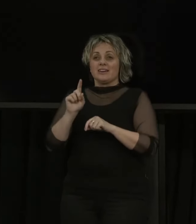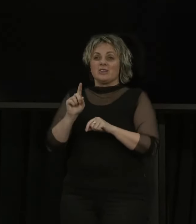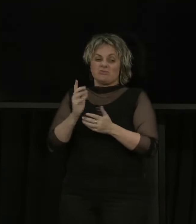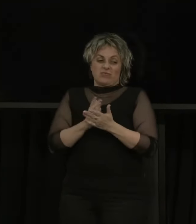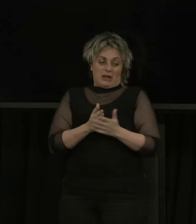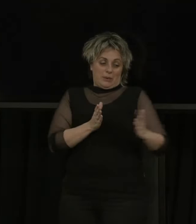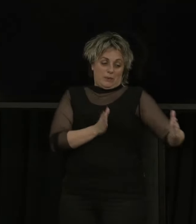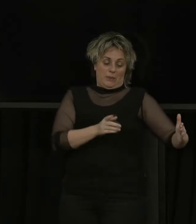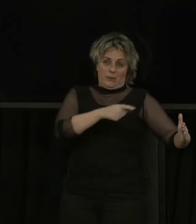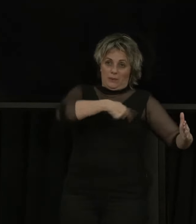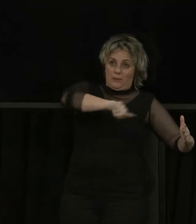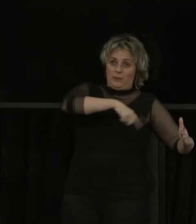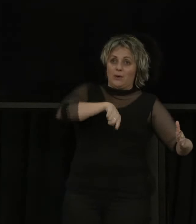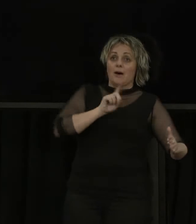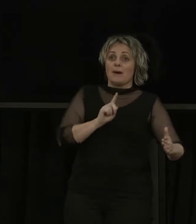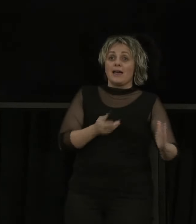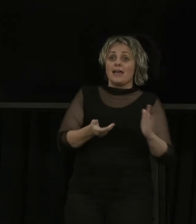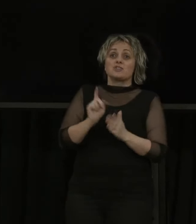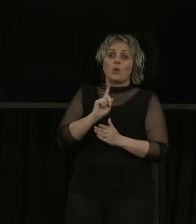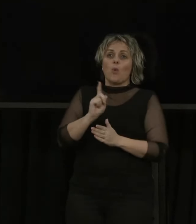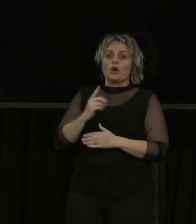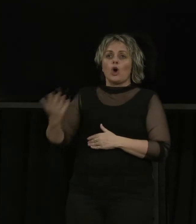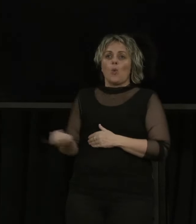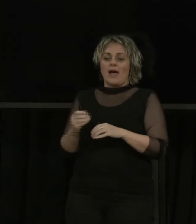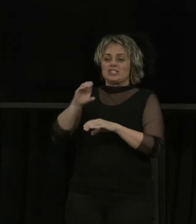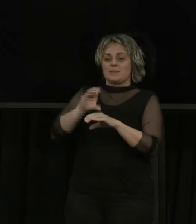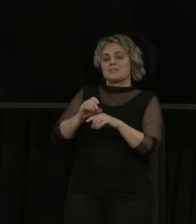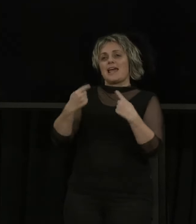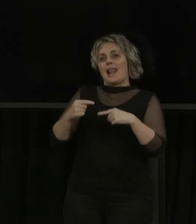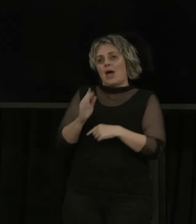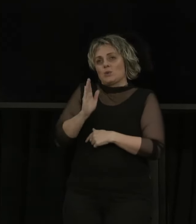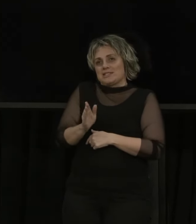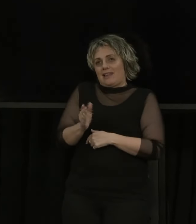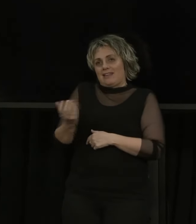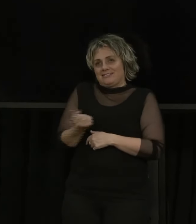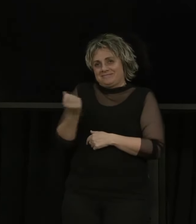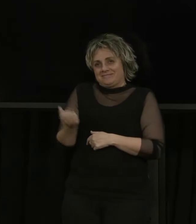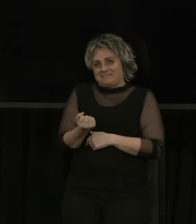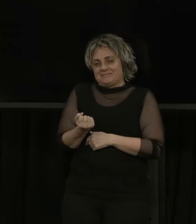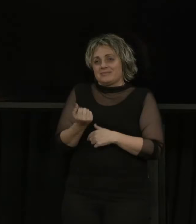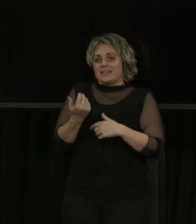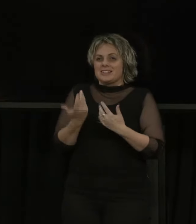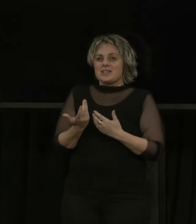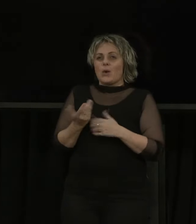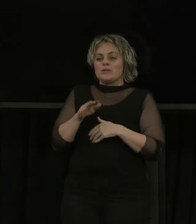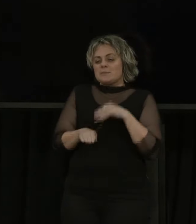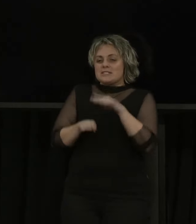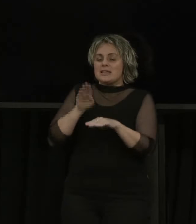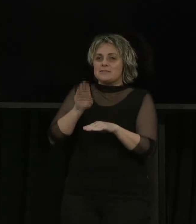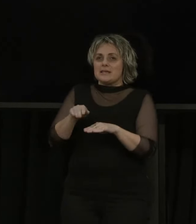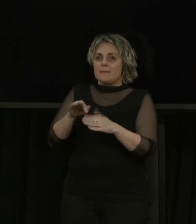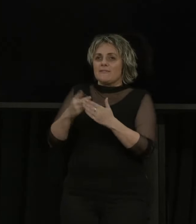into delta 2, the third space is essentially delta 2, the